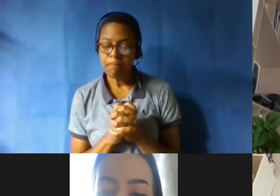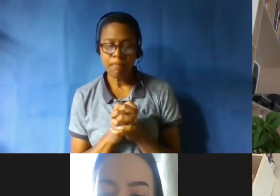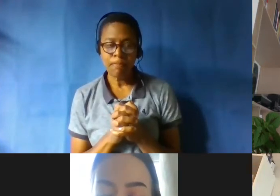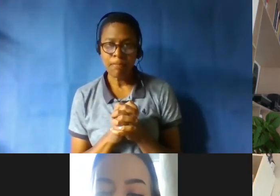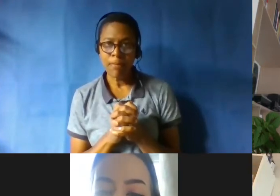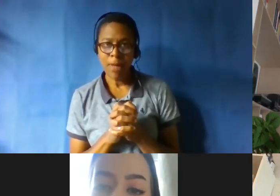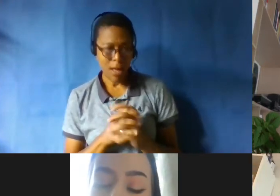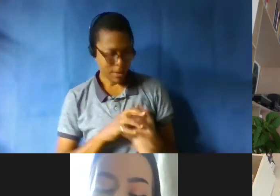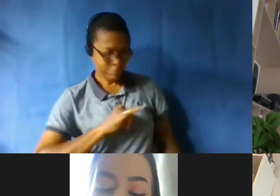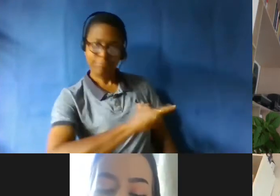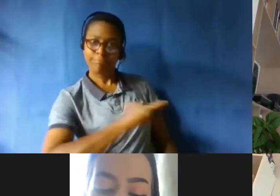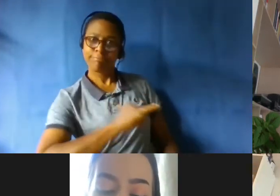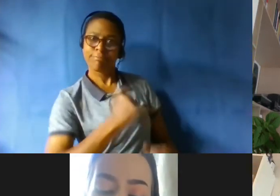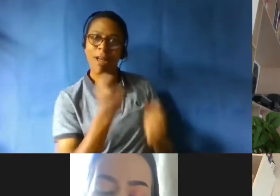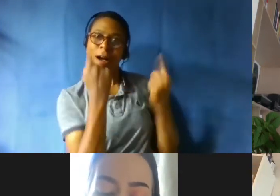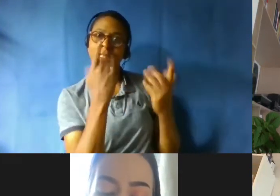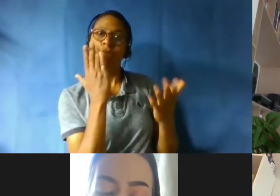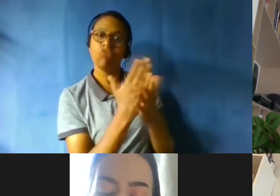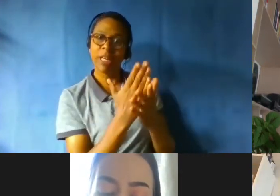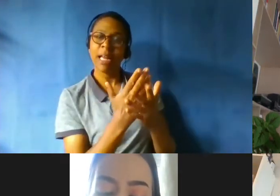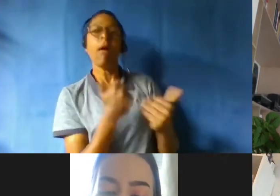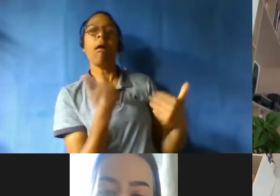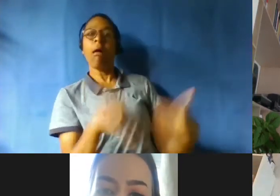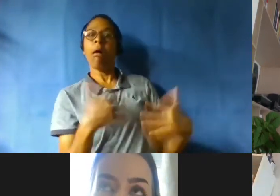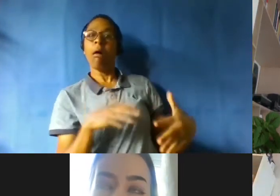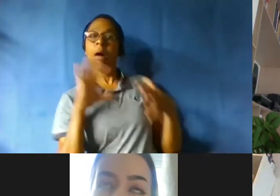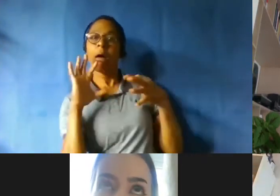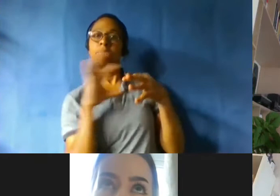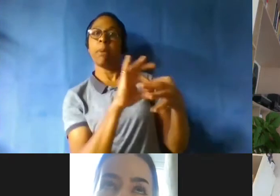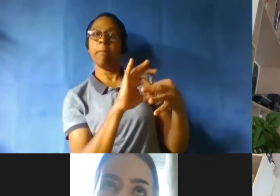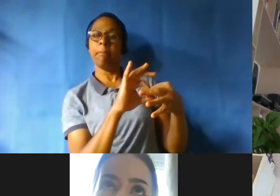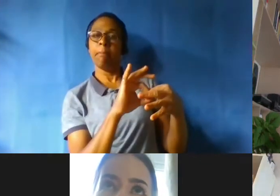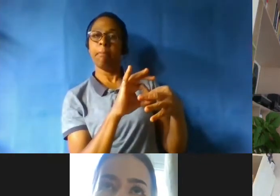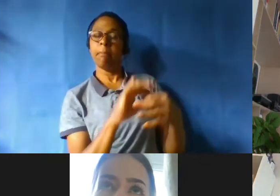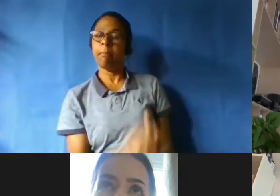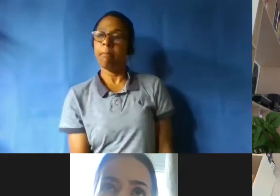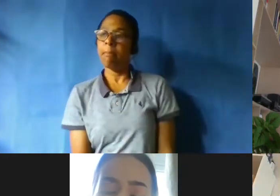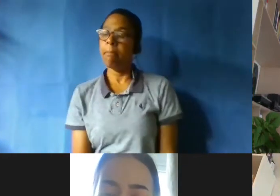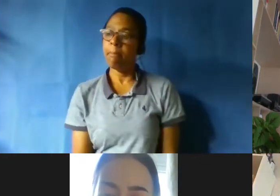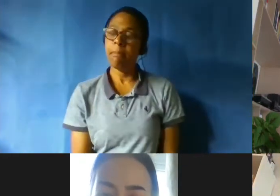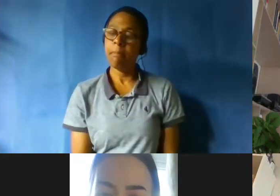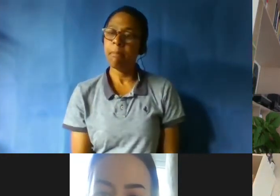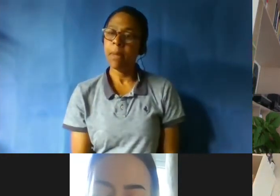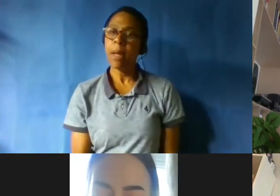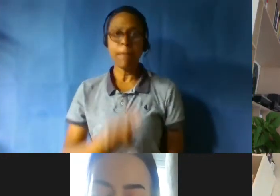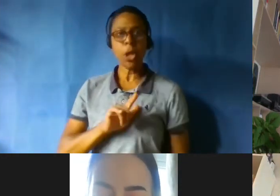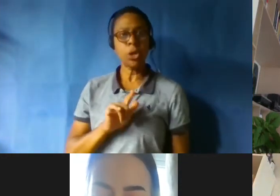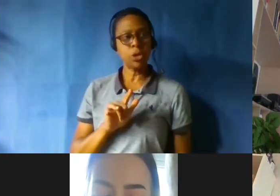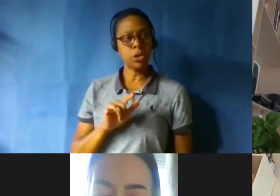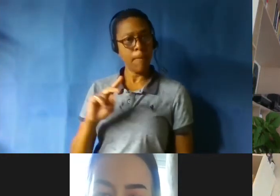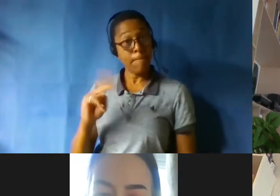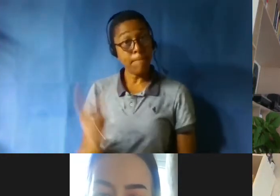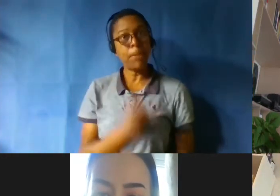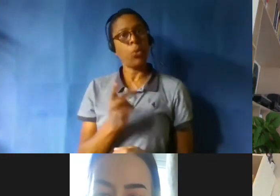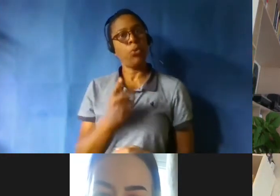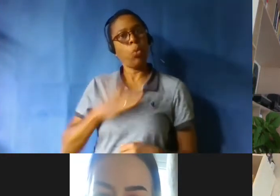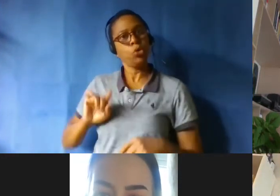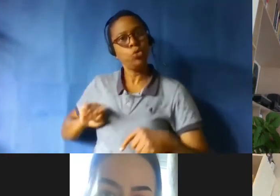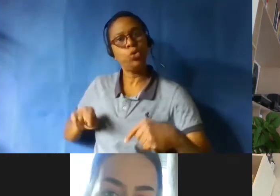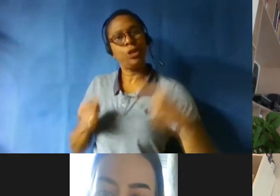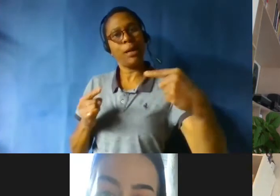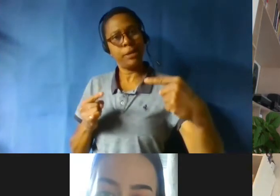each other in terms of yeah challenging these these hegemonic accepted standards